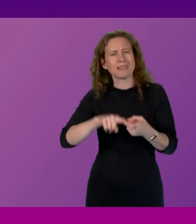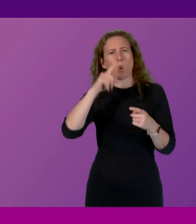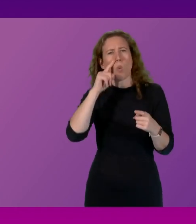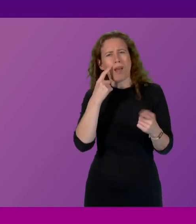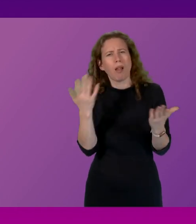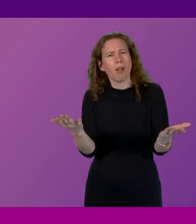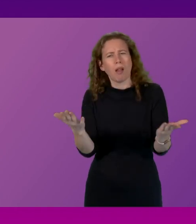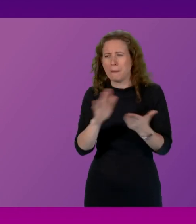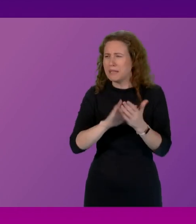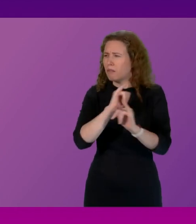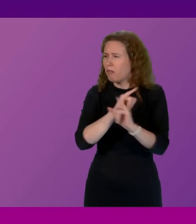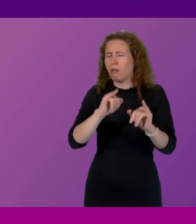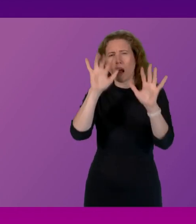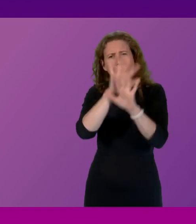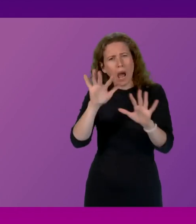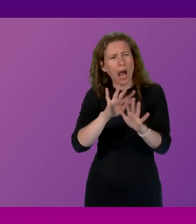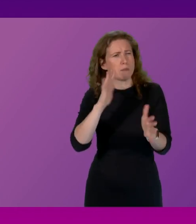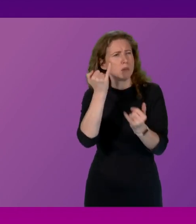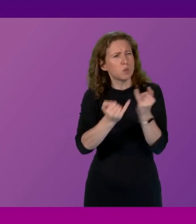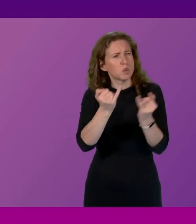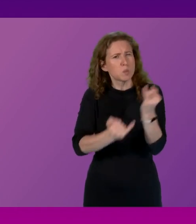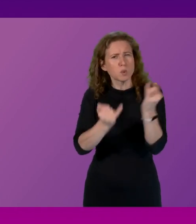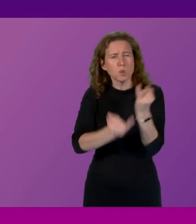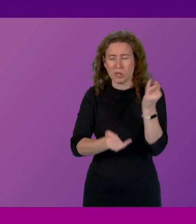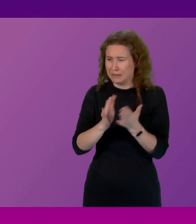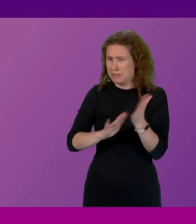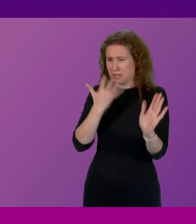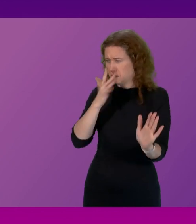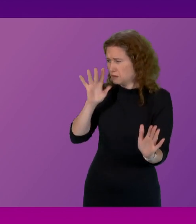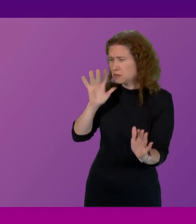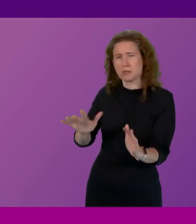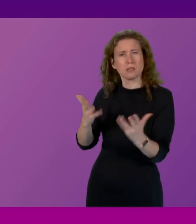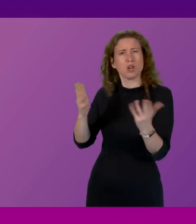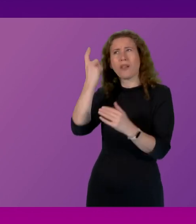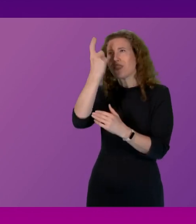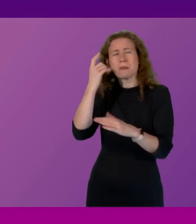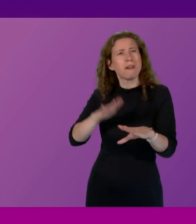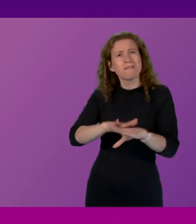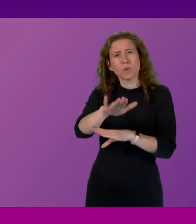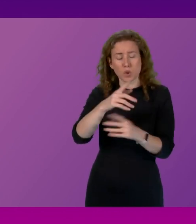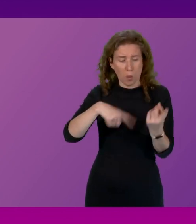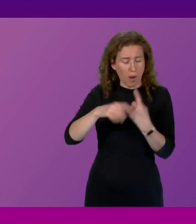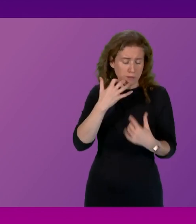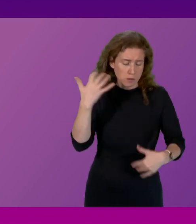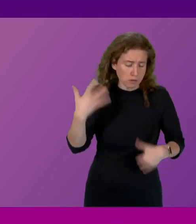It shows utter contempt for our environment and the future generations who will live with the consequences.